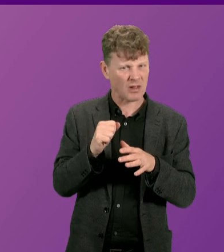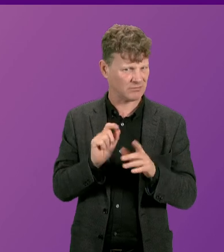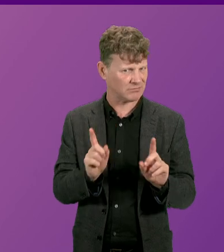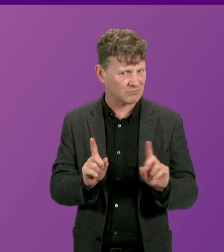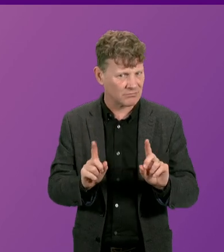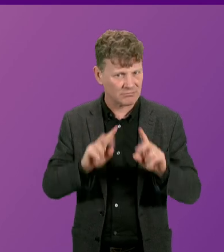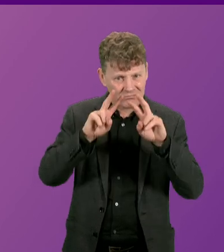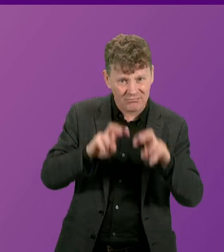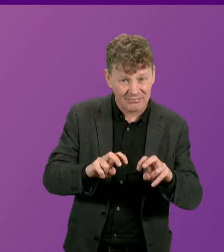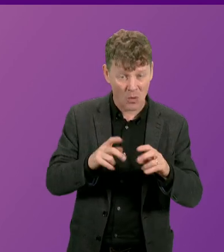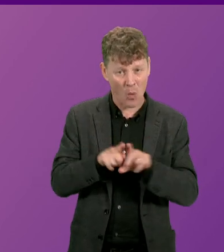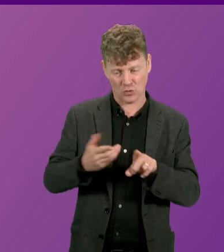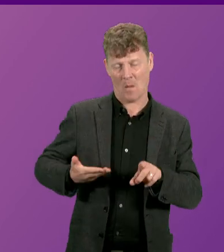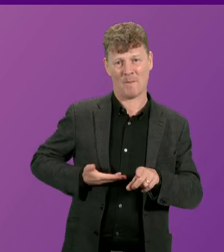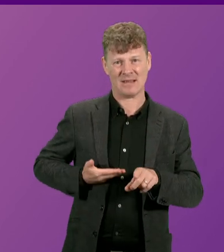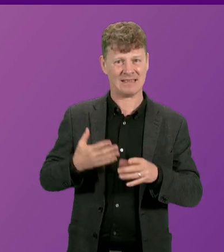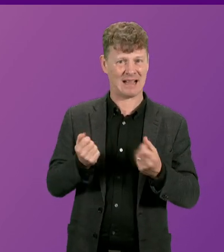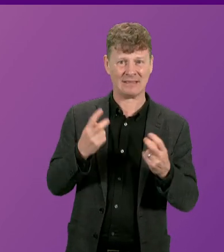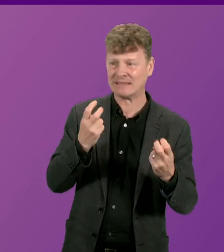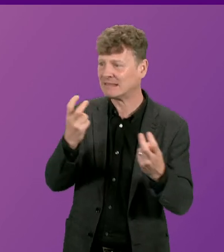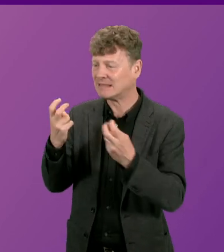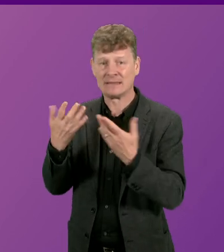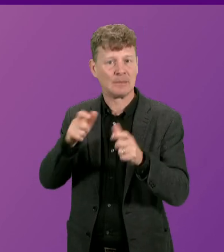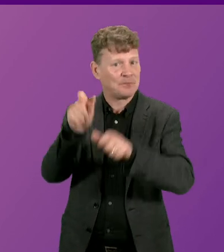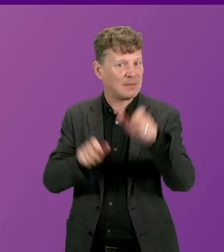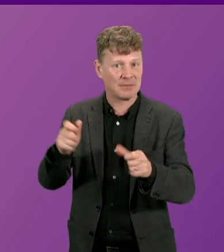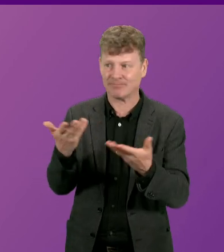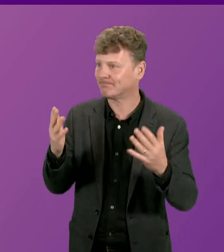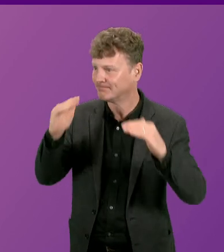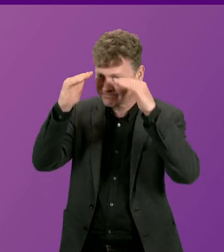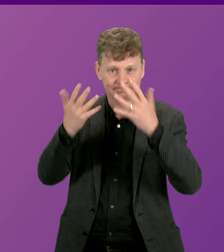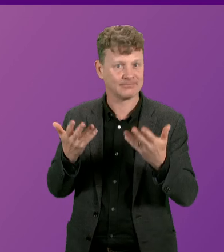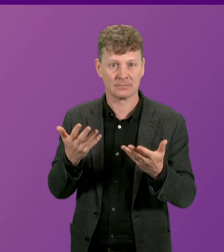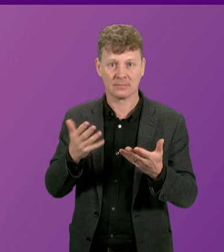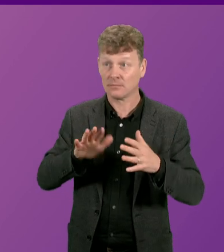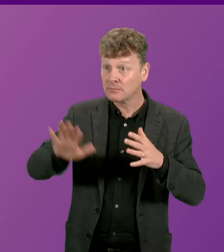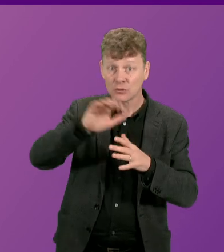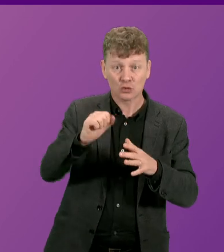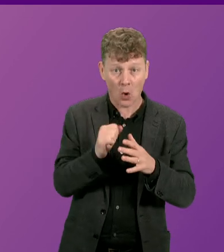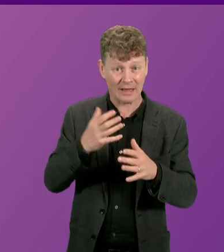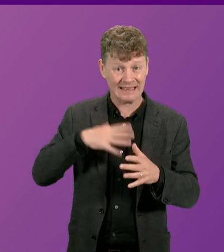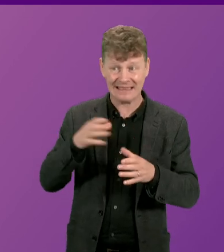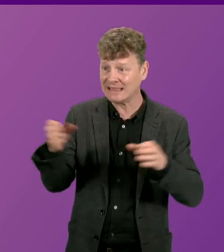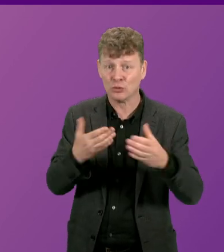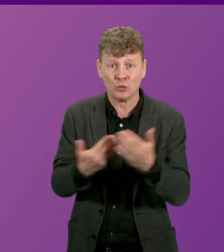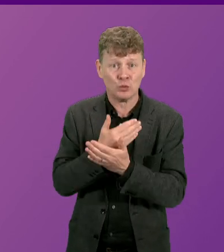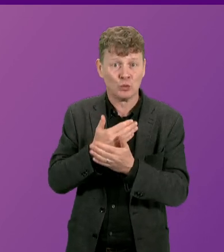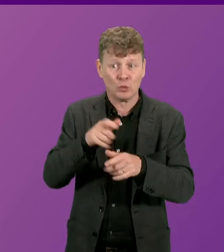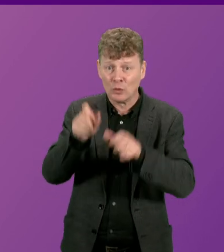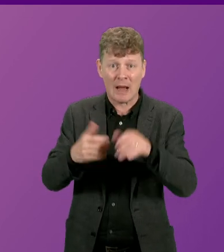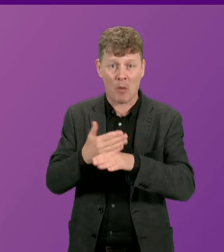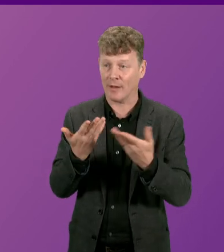Scotland that face acute workforce shortages to attract new employees? What is his response to